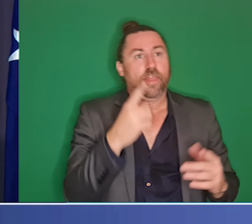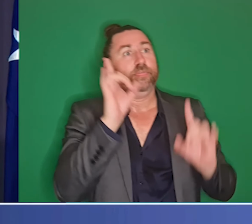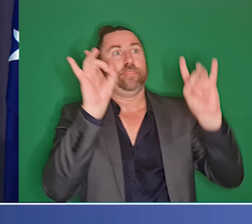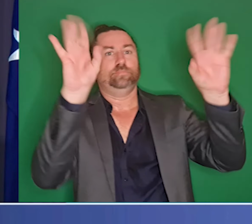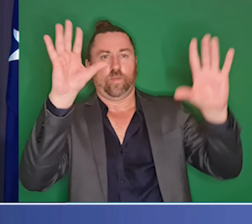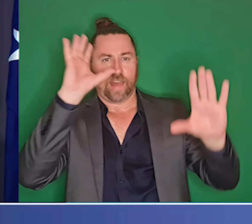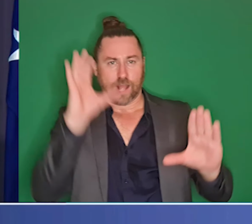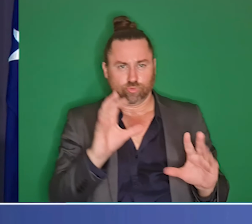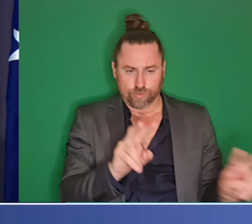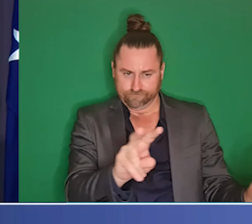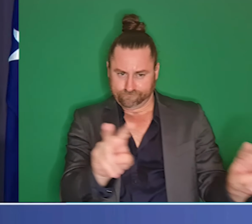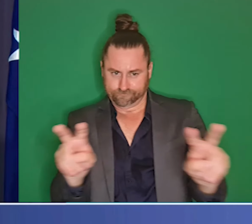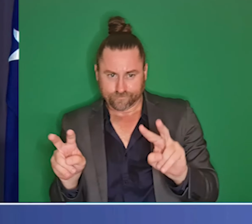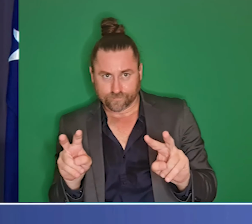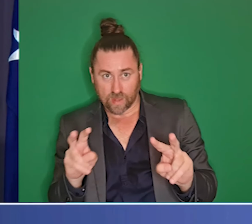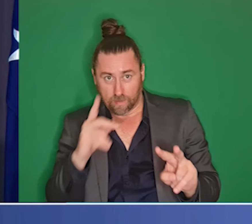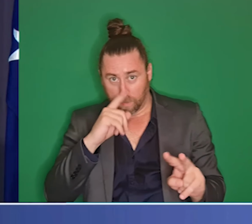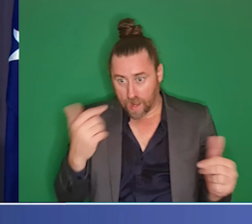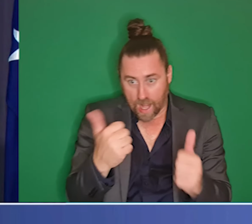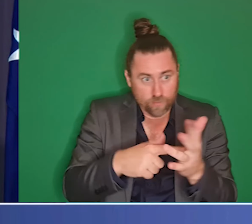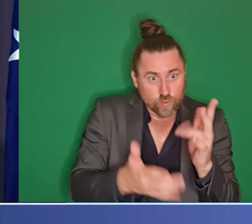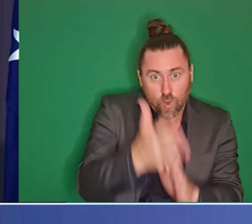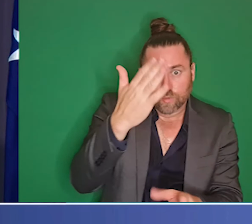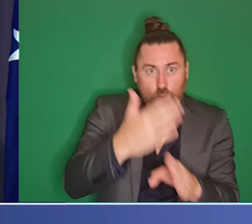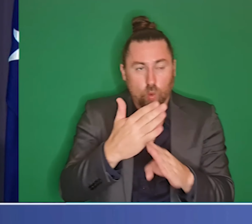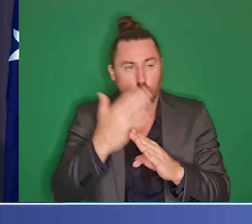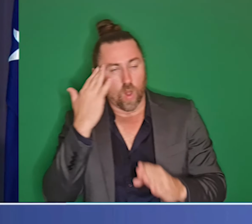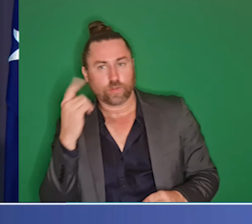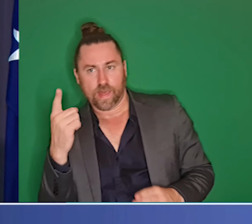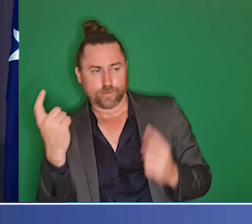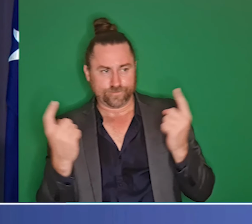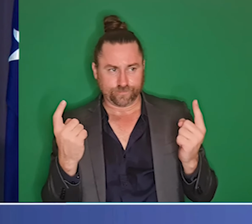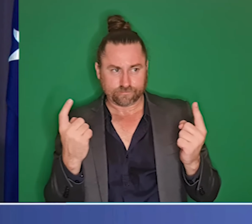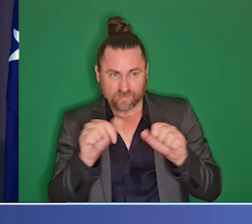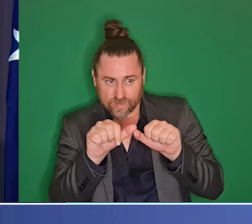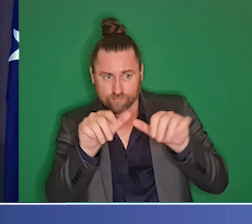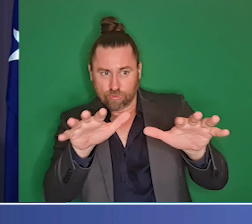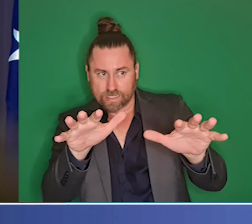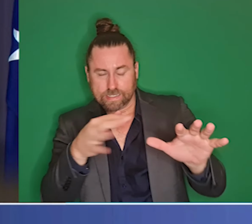It's a decision about workforces and a trade off with increased transmission in the community.